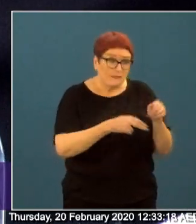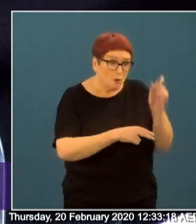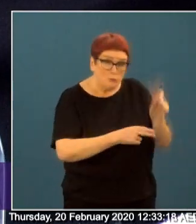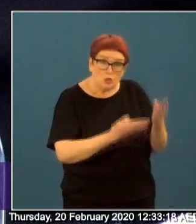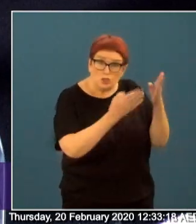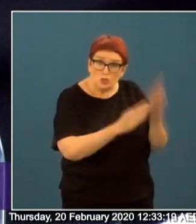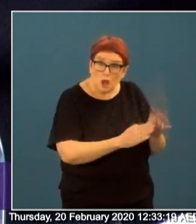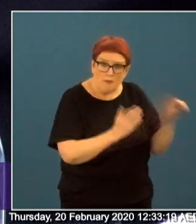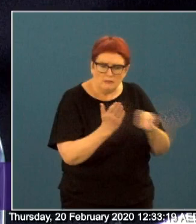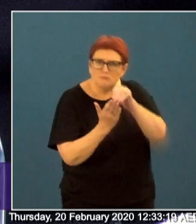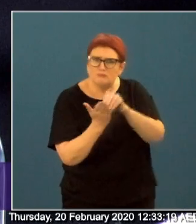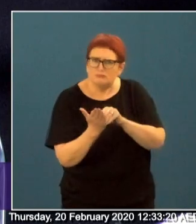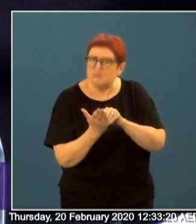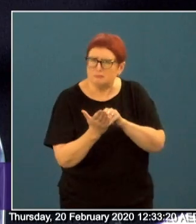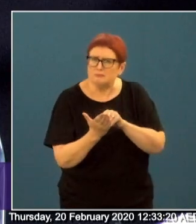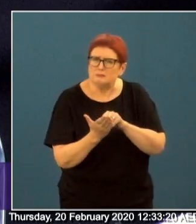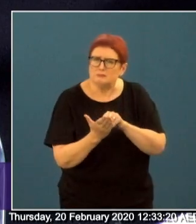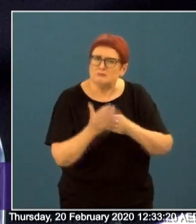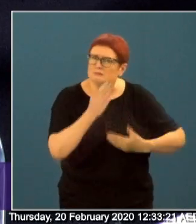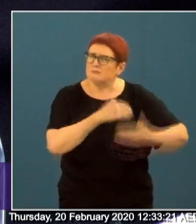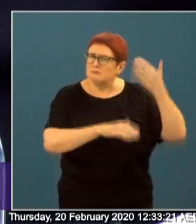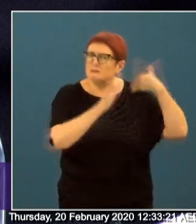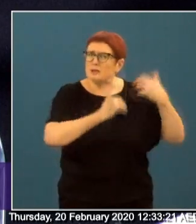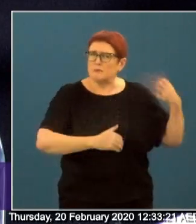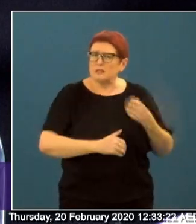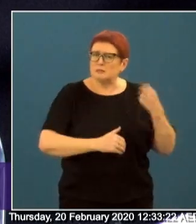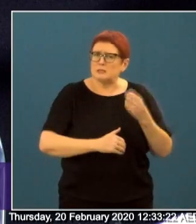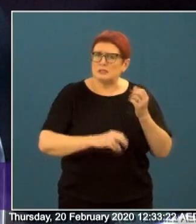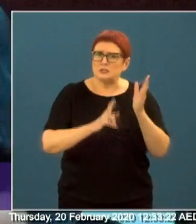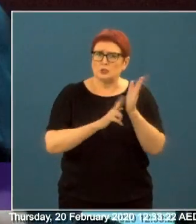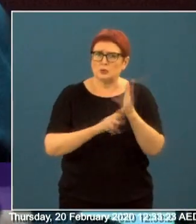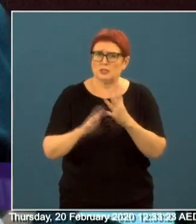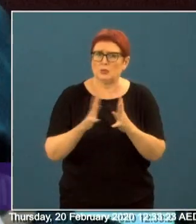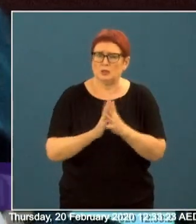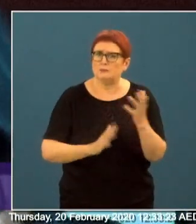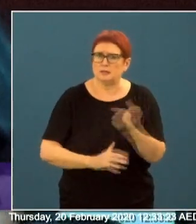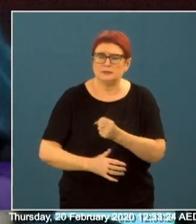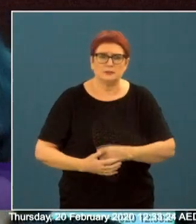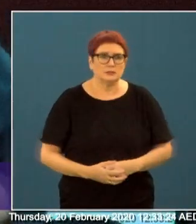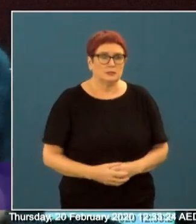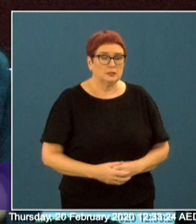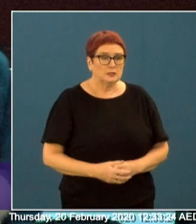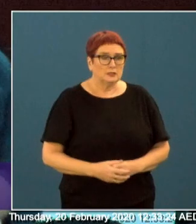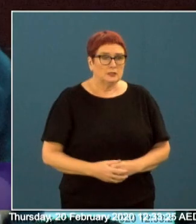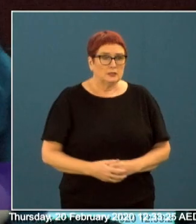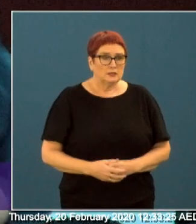in the New South Wales Ombudsman and other jurisdictional reports. I think — and I will have to turn this paragraph up.